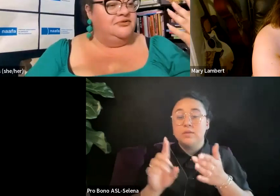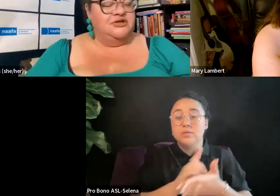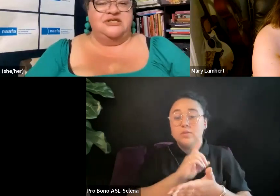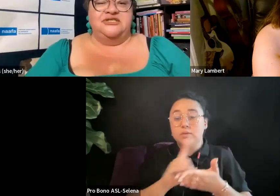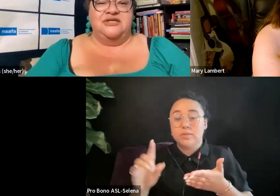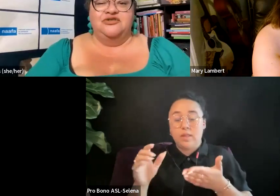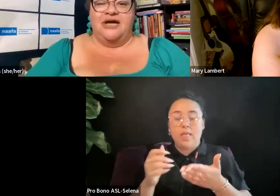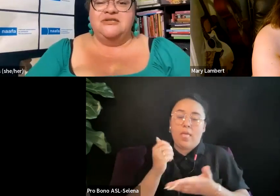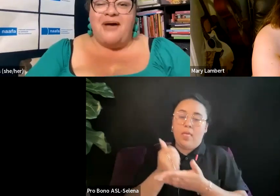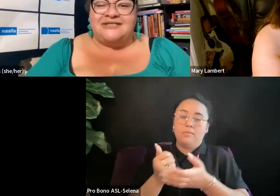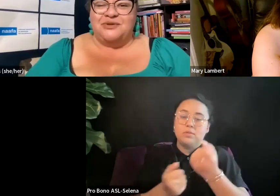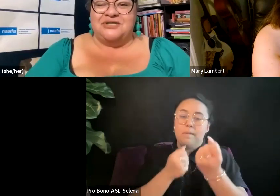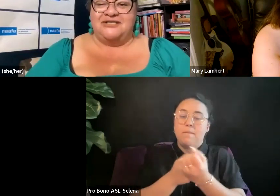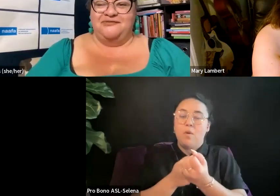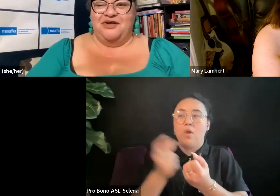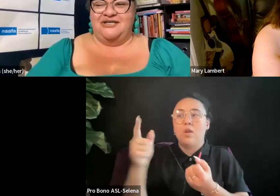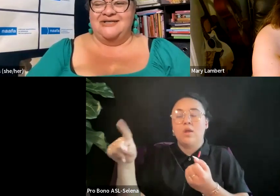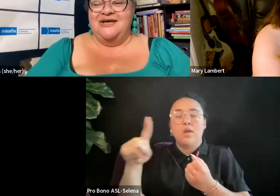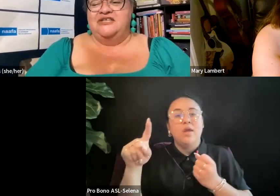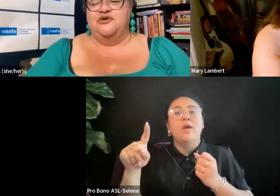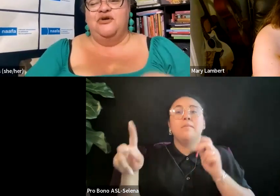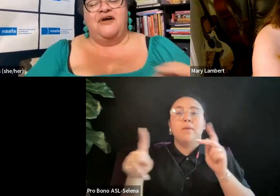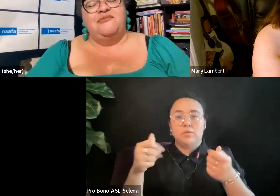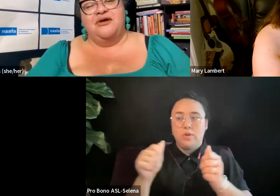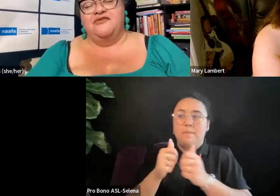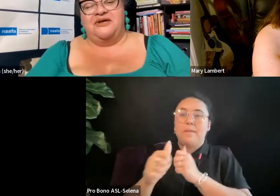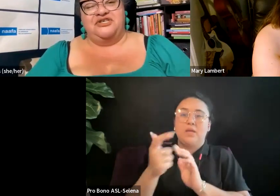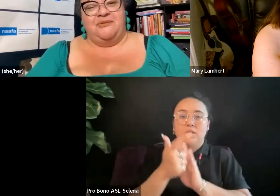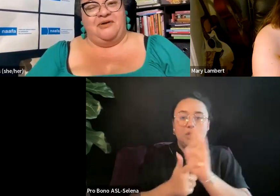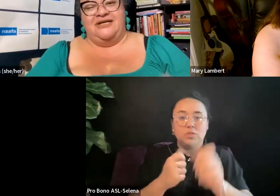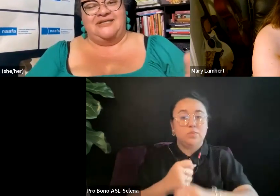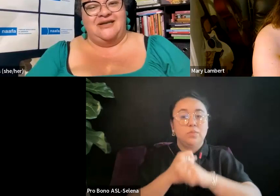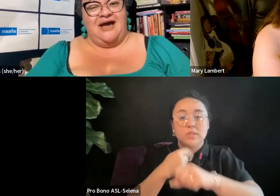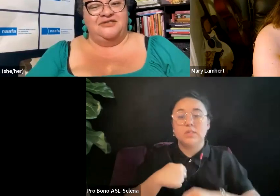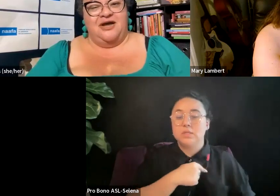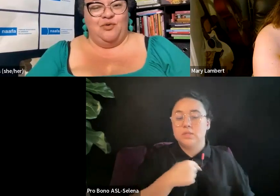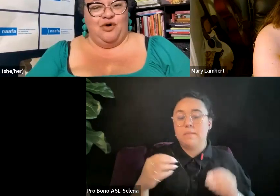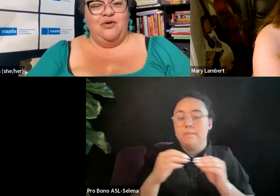jurisdictions that are trying to pass those kinds of laws. So you can find more information about us at NAAFA.org